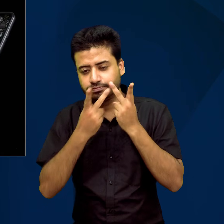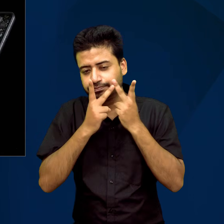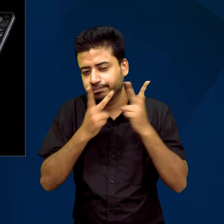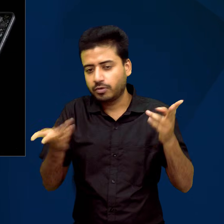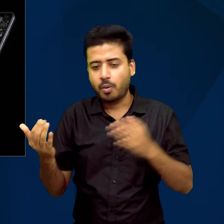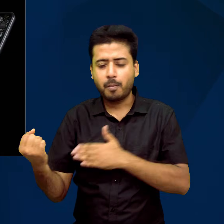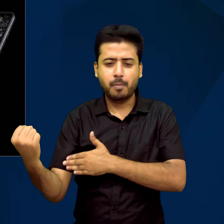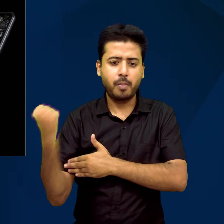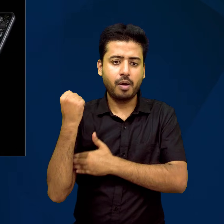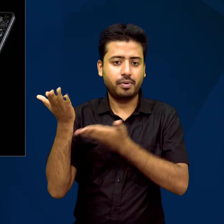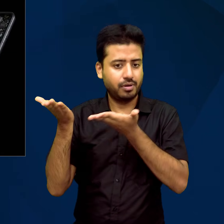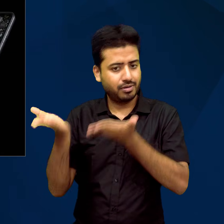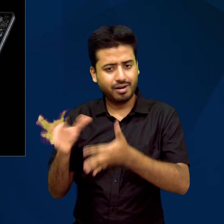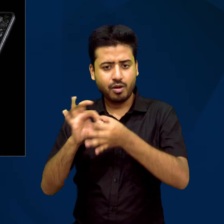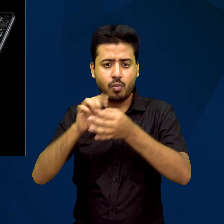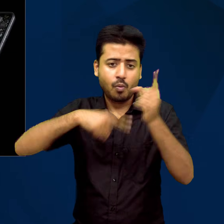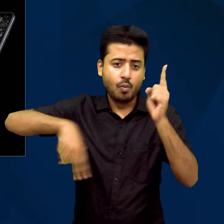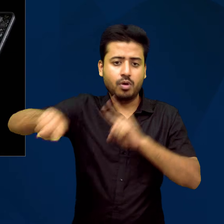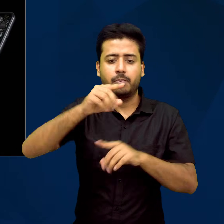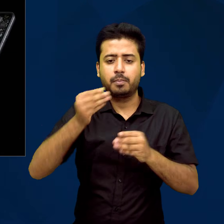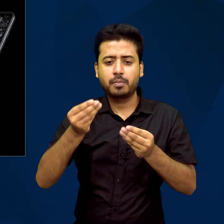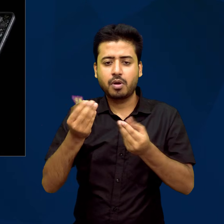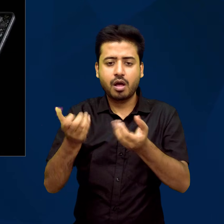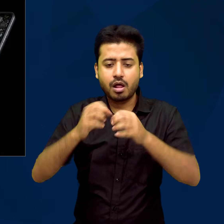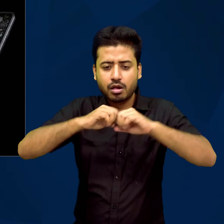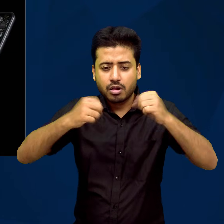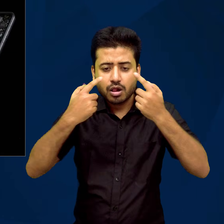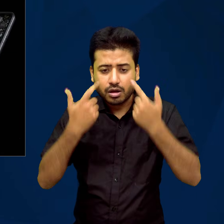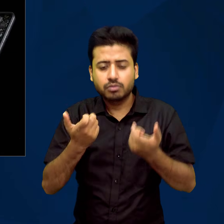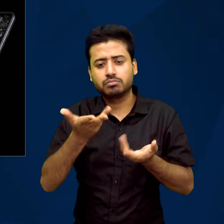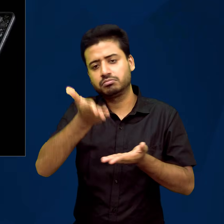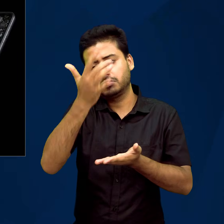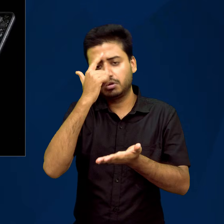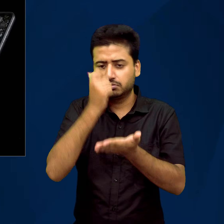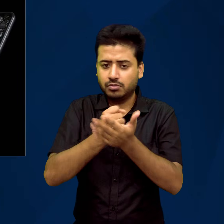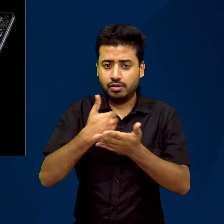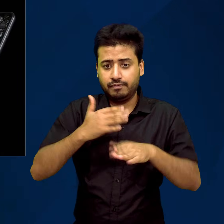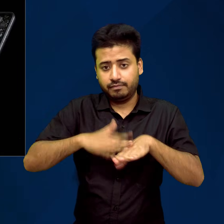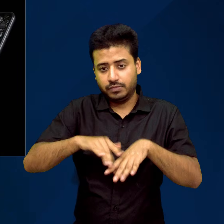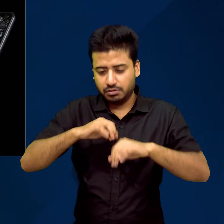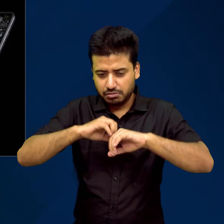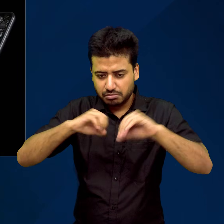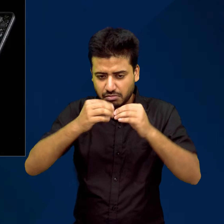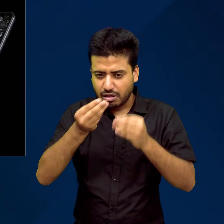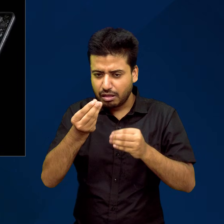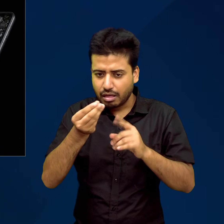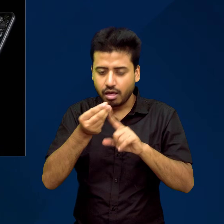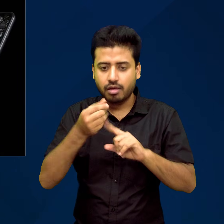begins with zinc. Small zinc pellets are melted and pressed into a cup shape. This cup acts as